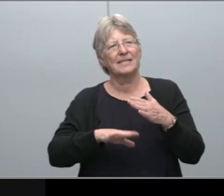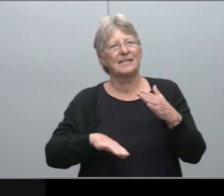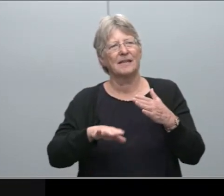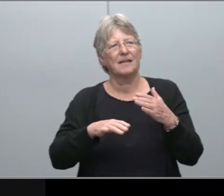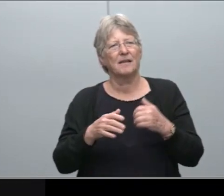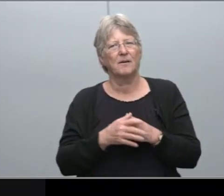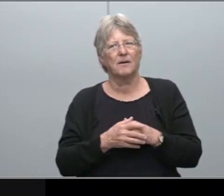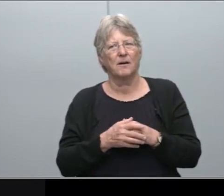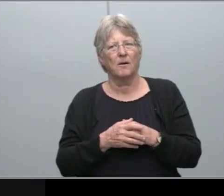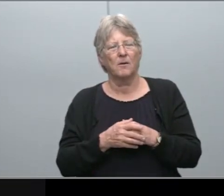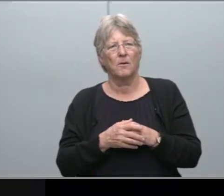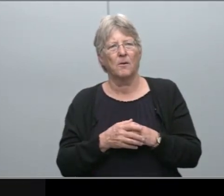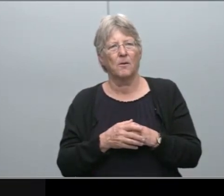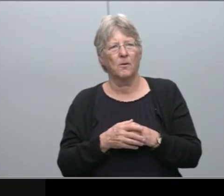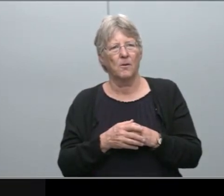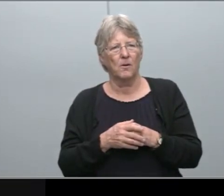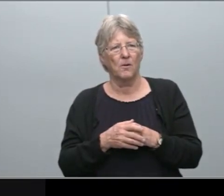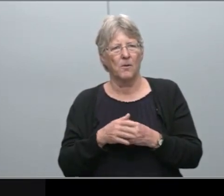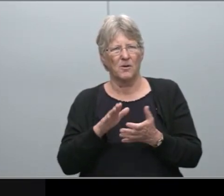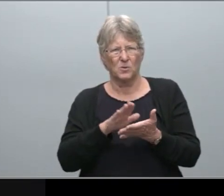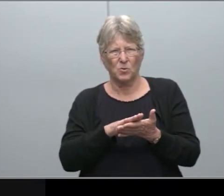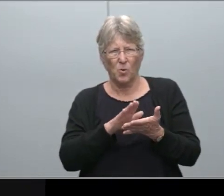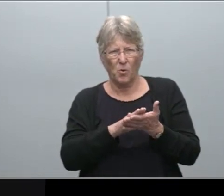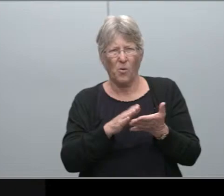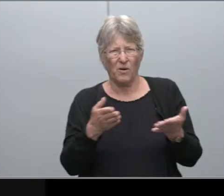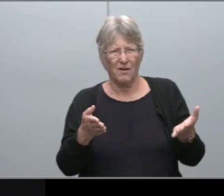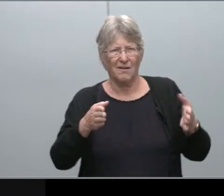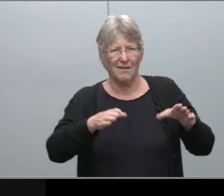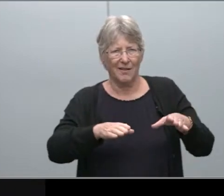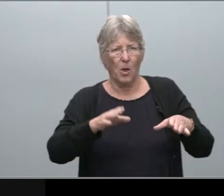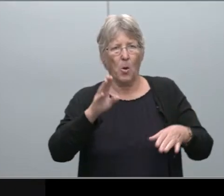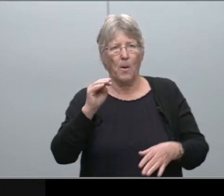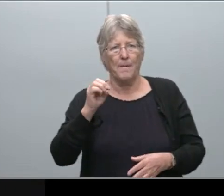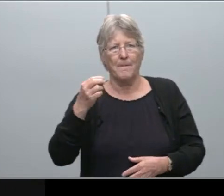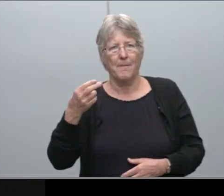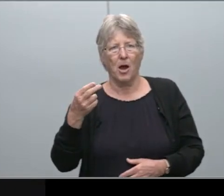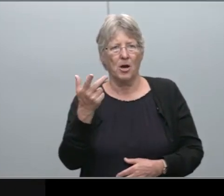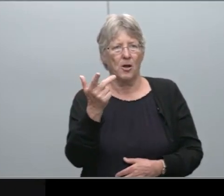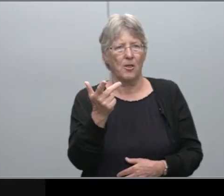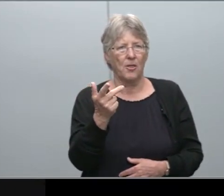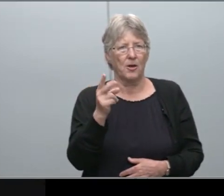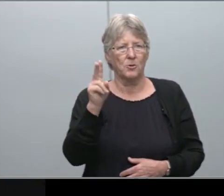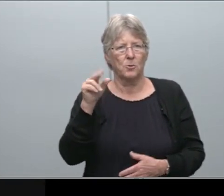And we have double stress on, also. So I think in the long run, we need together,